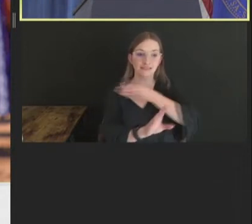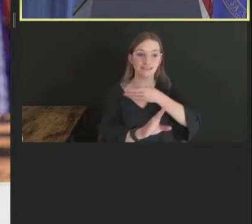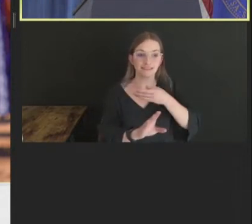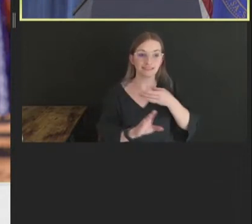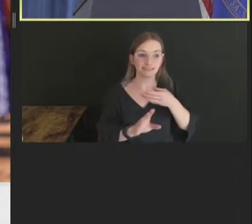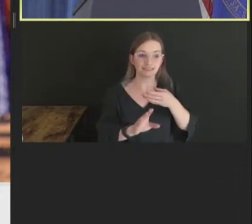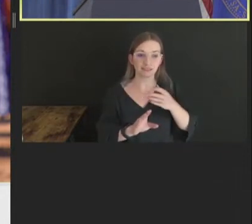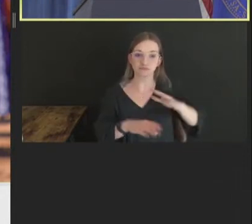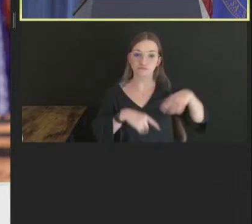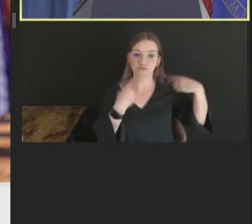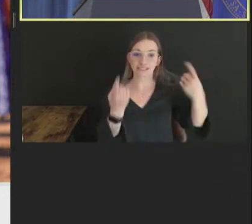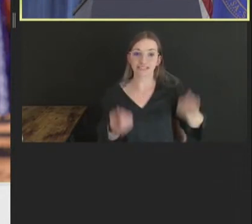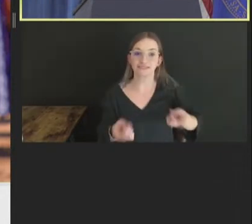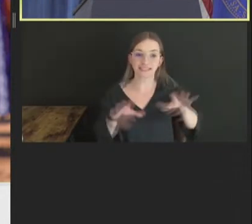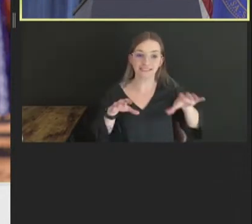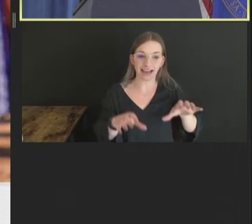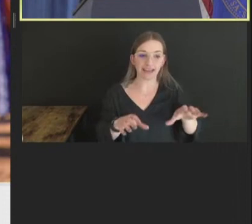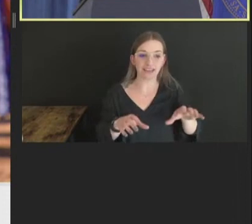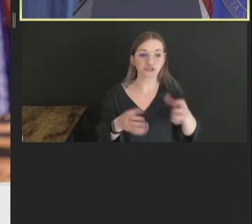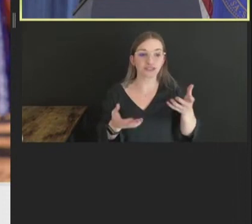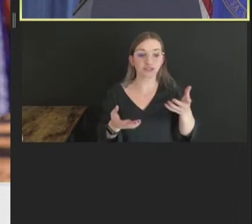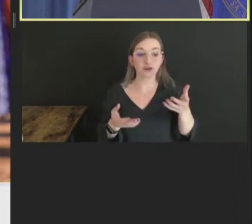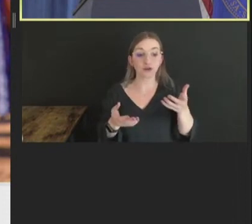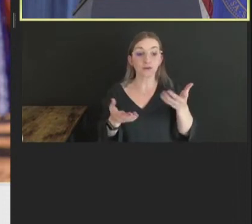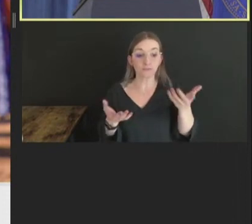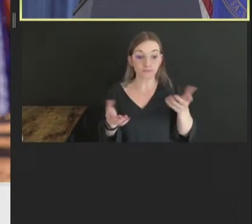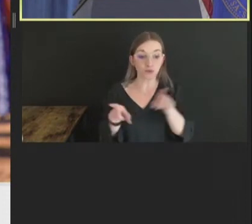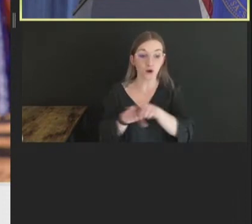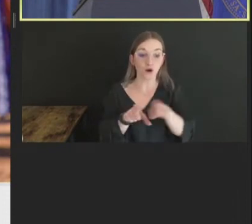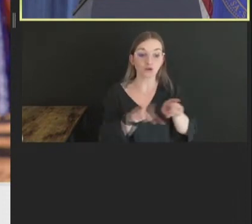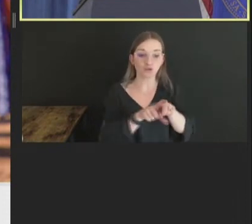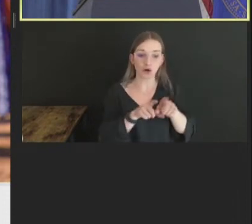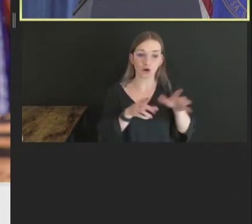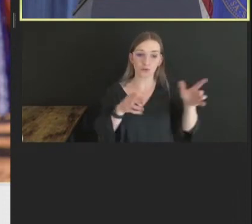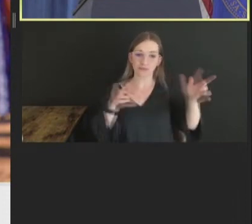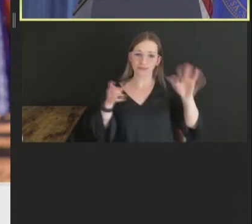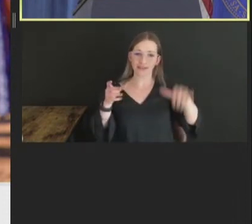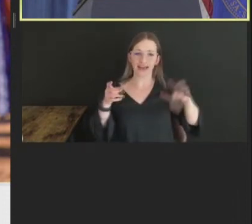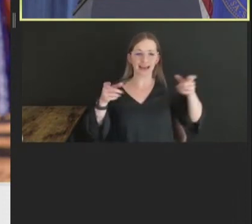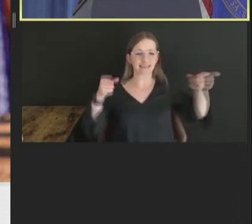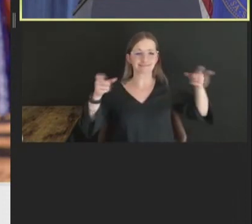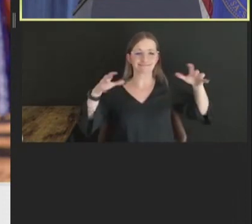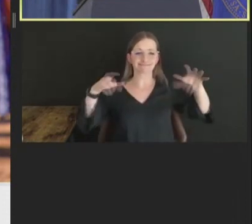vaccine. Sovereignty of the tribes really allowed tribes to have their own unique responses that